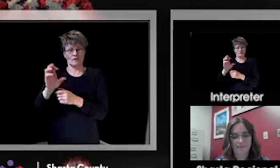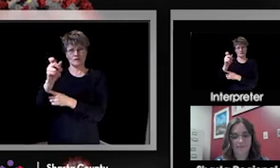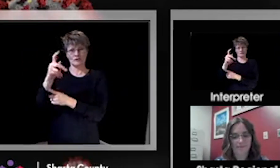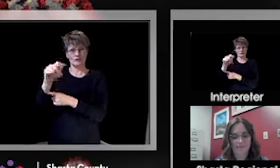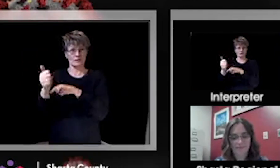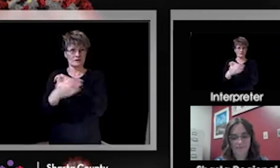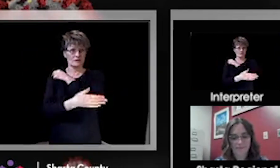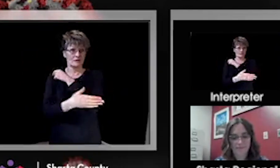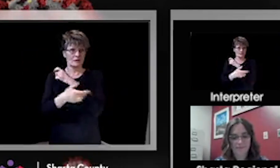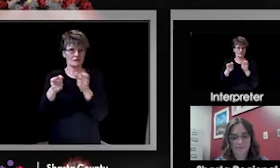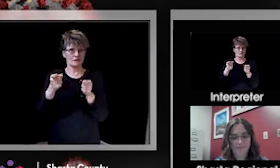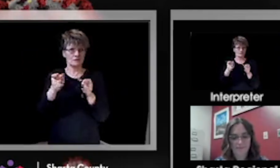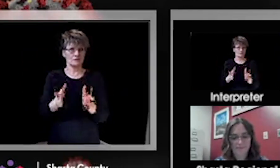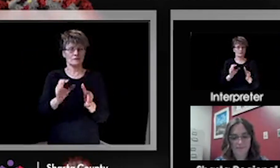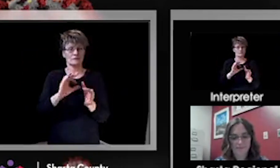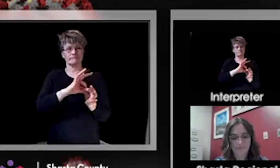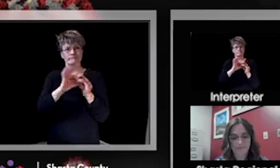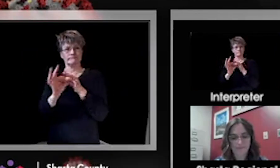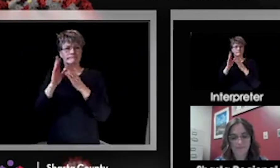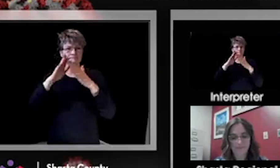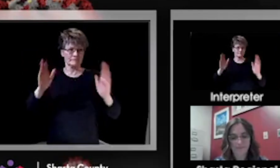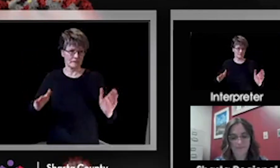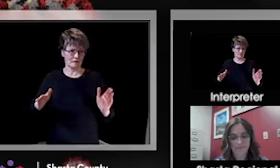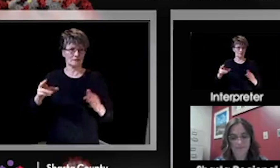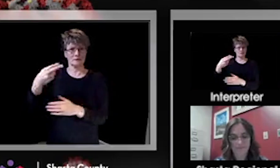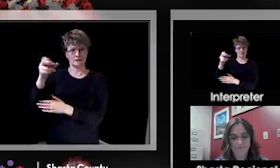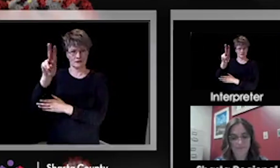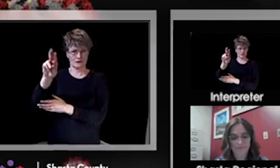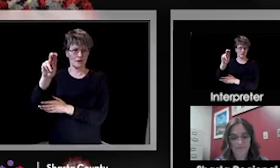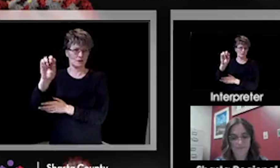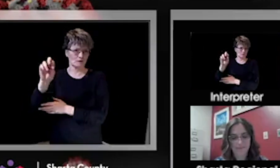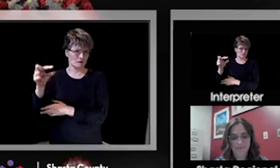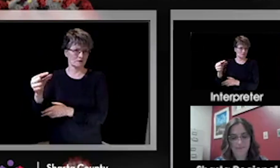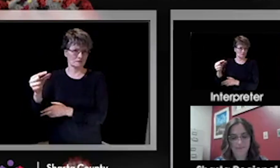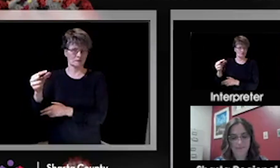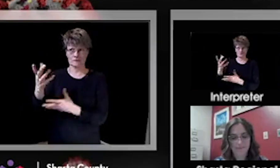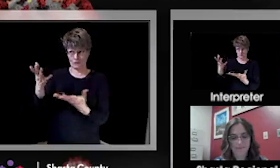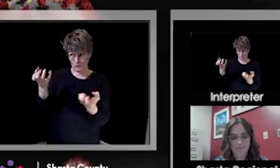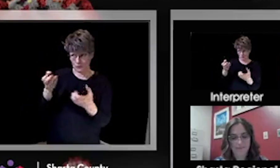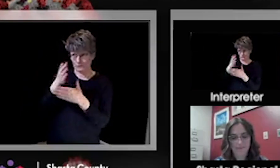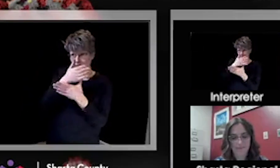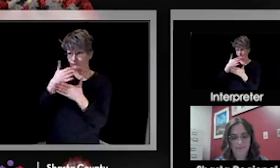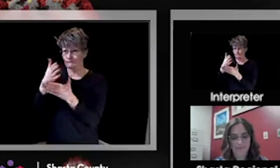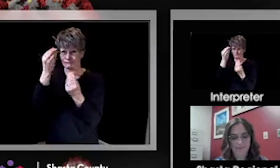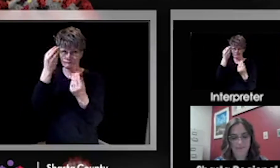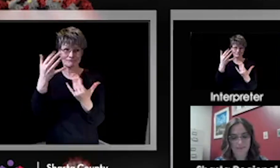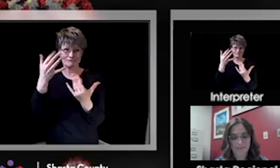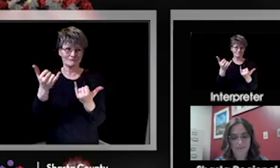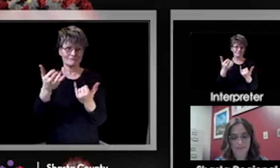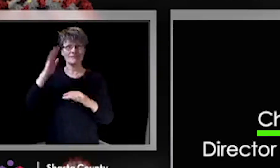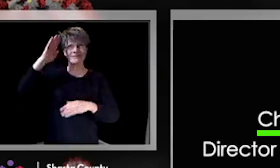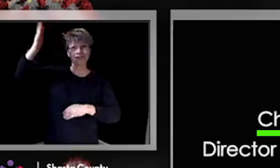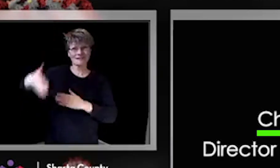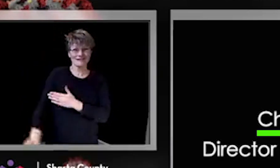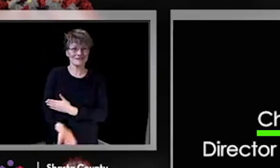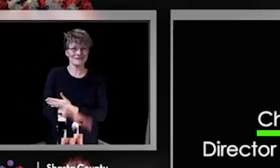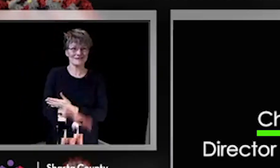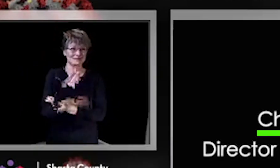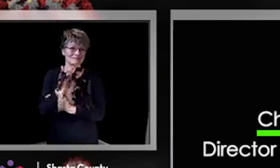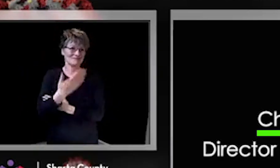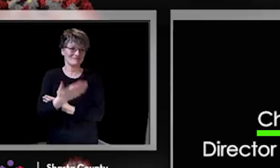new information to share with all of us today. Hi, good morning. Thank you. Good morning.